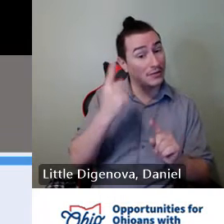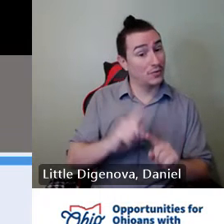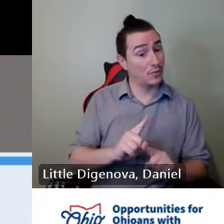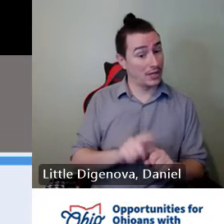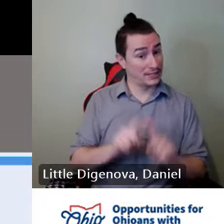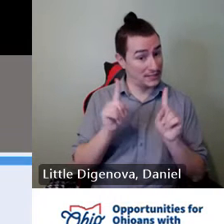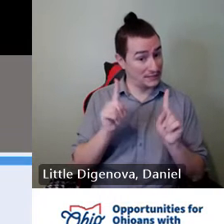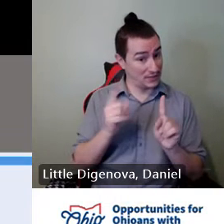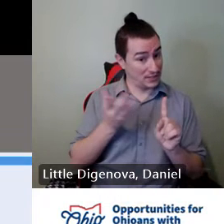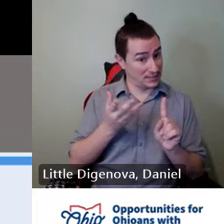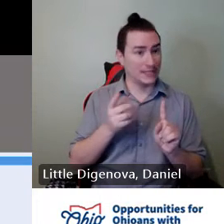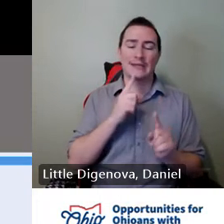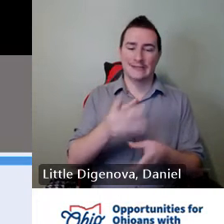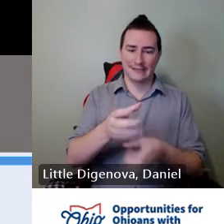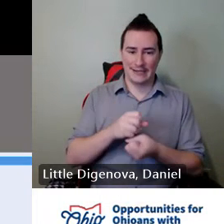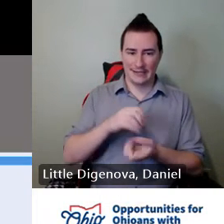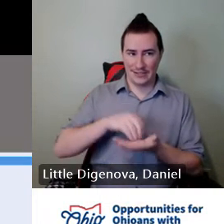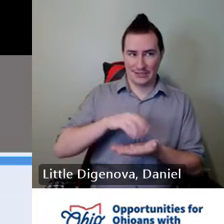I'd like to ask our webinar audience a polling question.